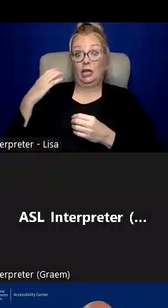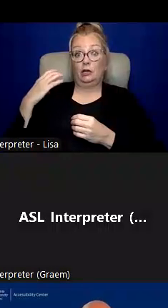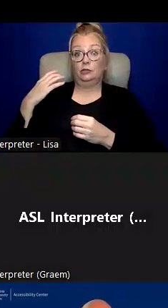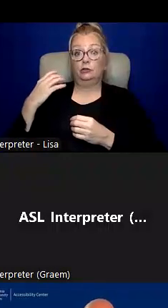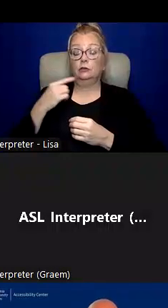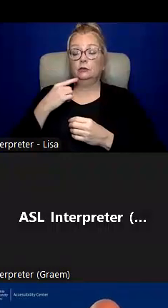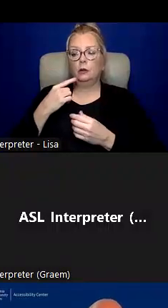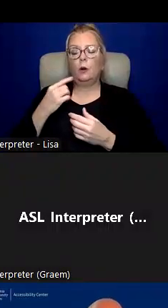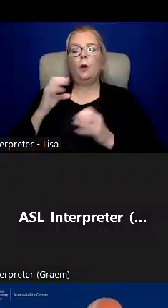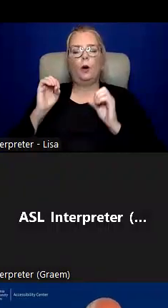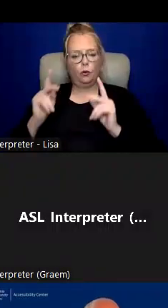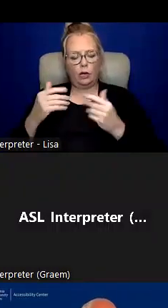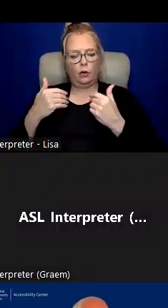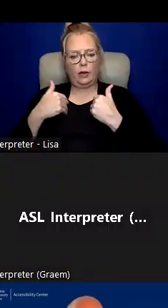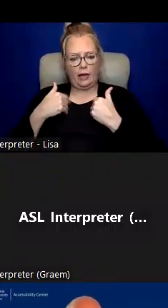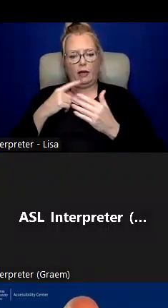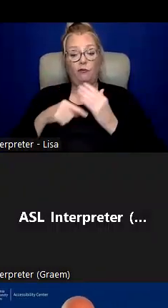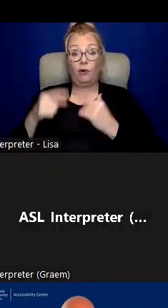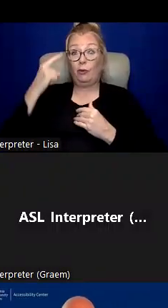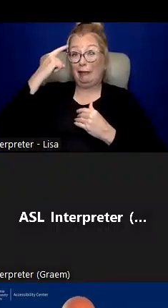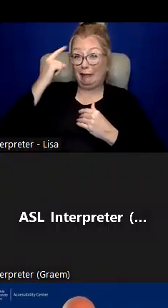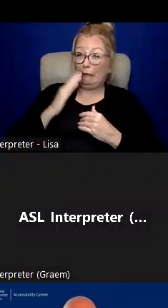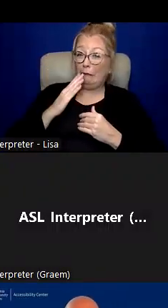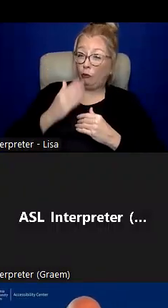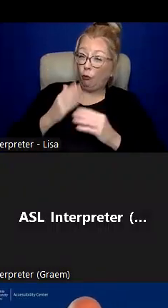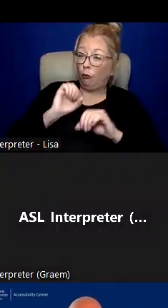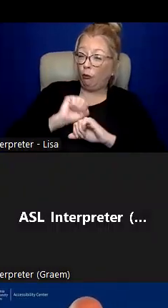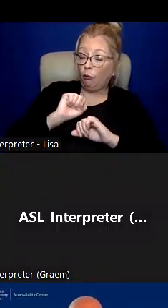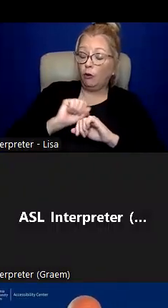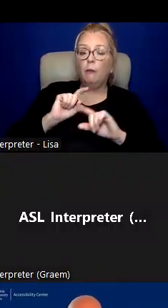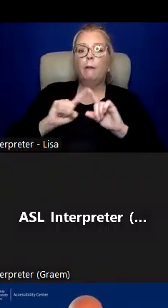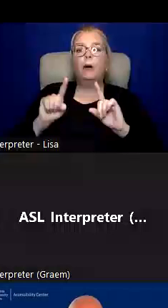Will this actually work once we get to a college and try to implement it in the real world?